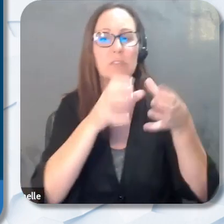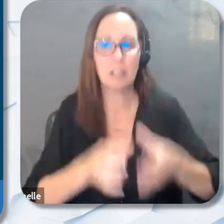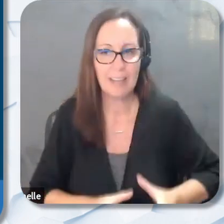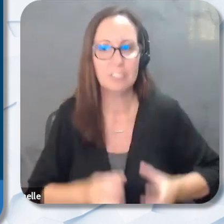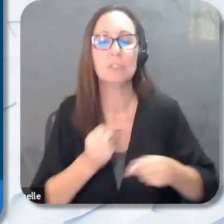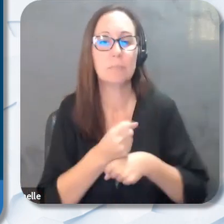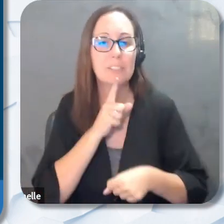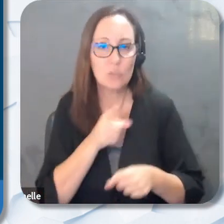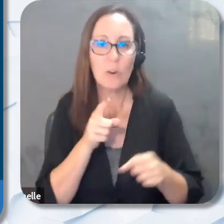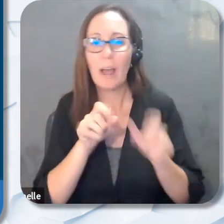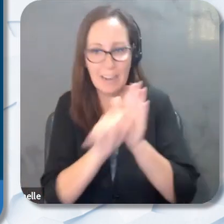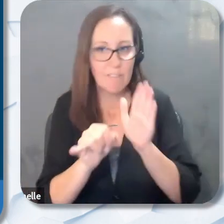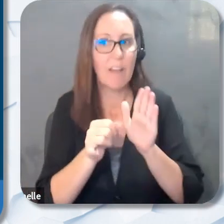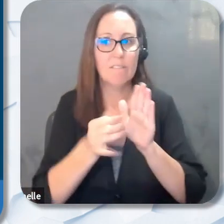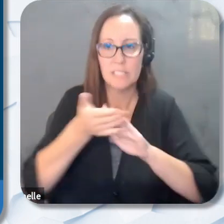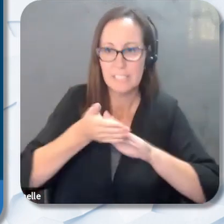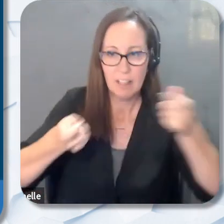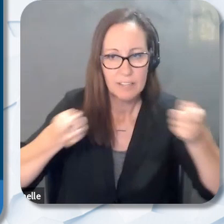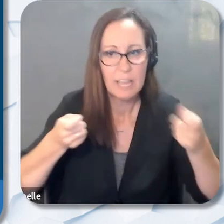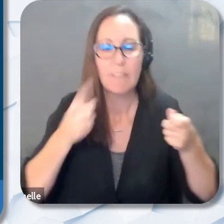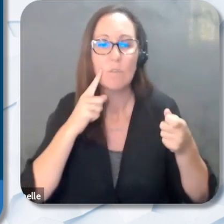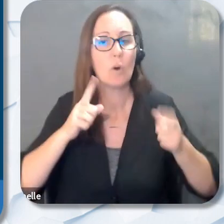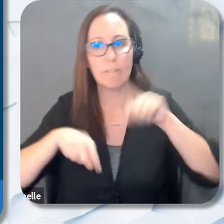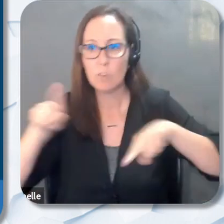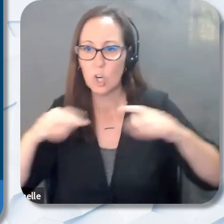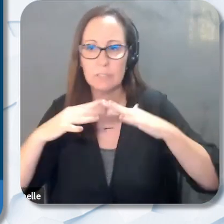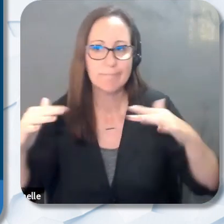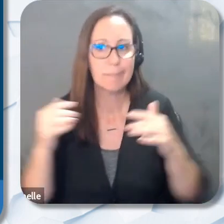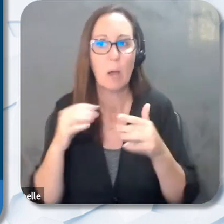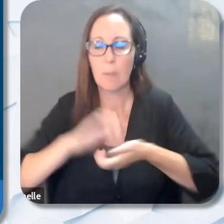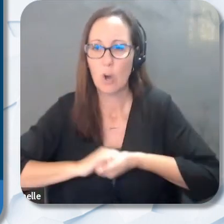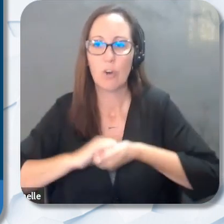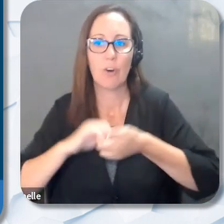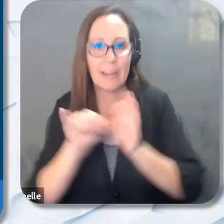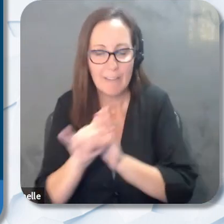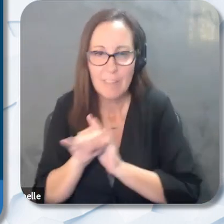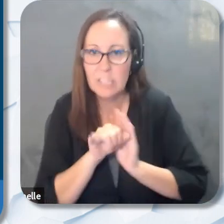and facilitate opportunities for diverse partner engagement across all areas of work.